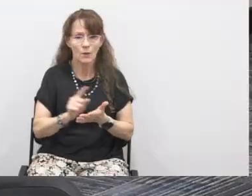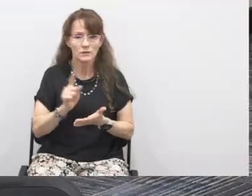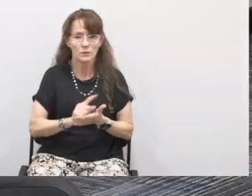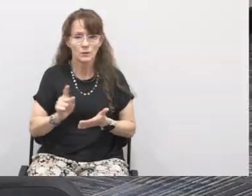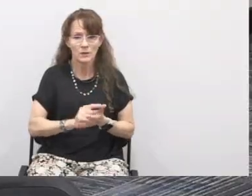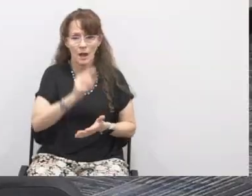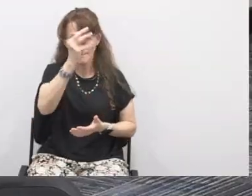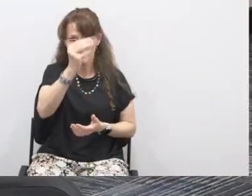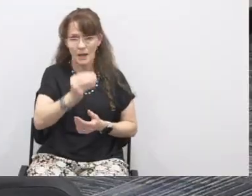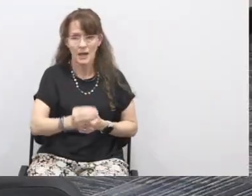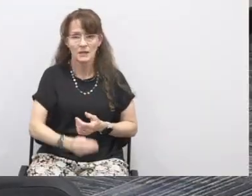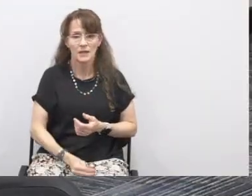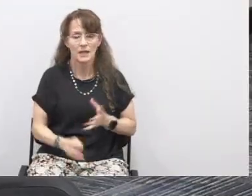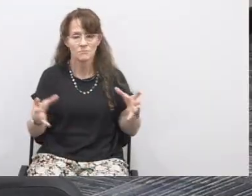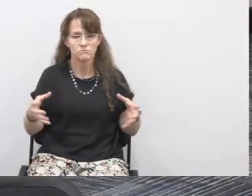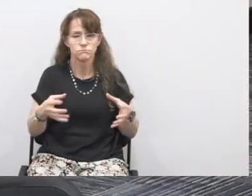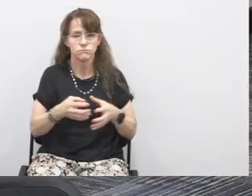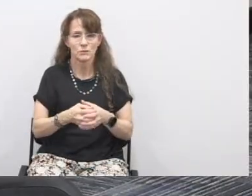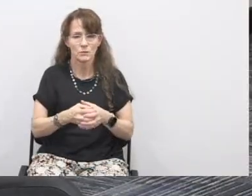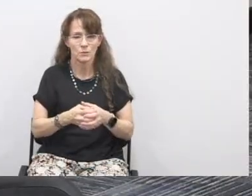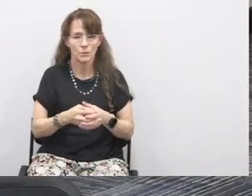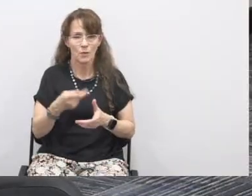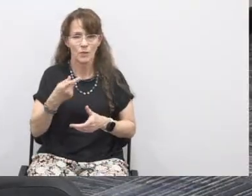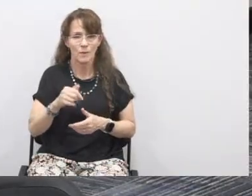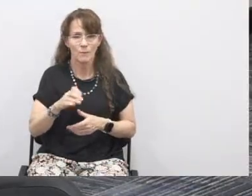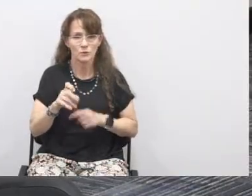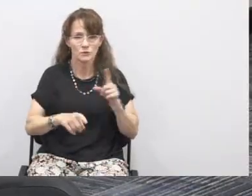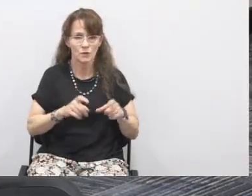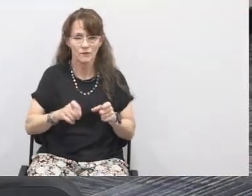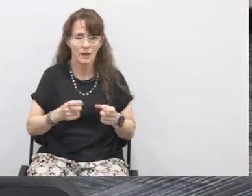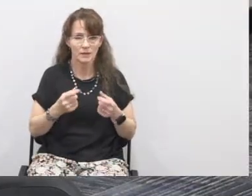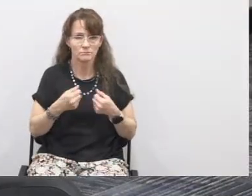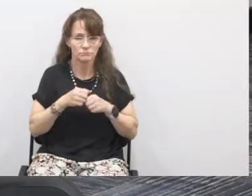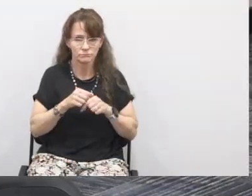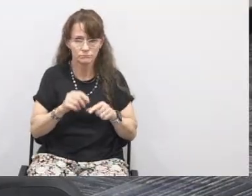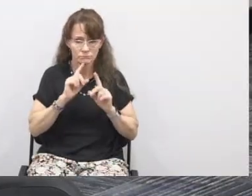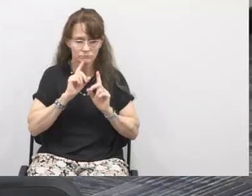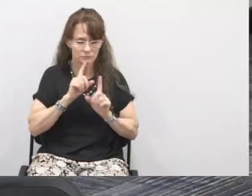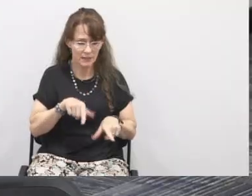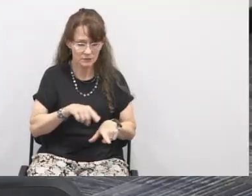and then they come together. When the pulse survey comes out, those individual student responses.